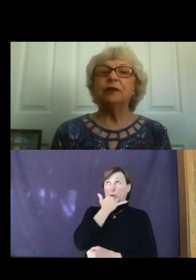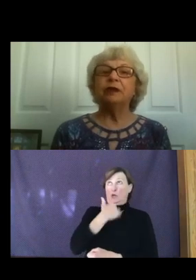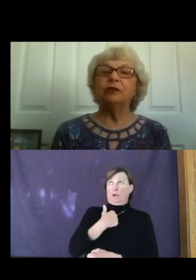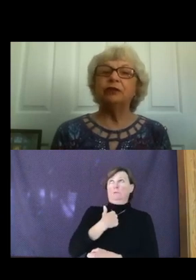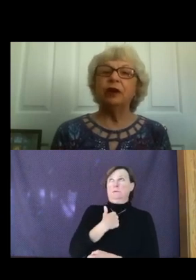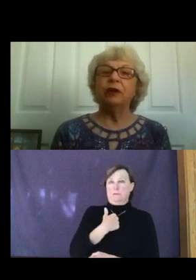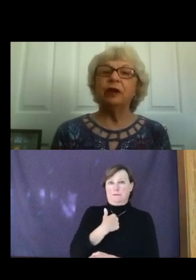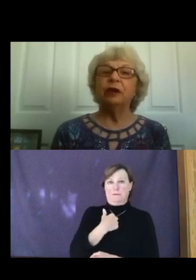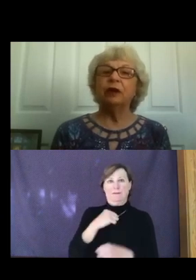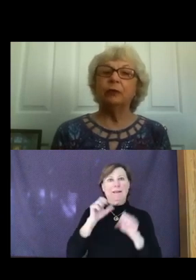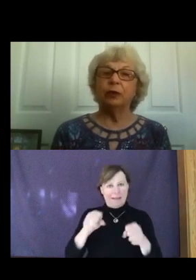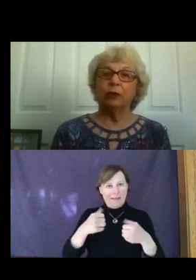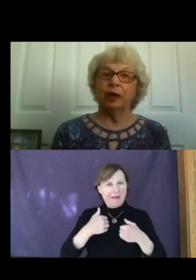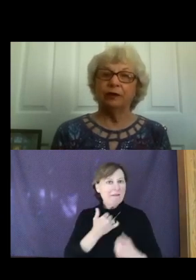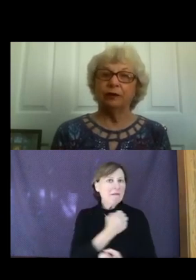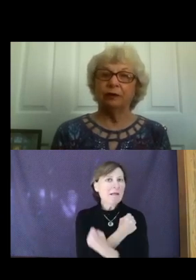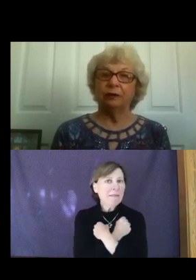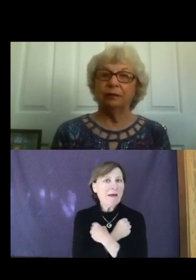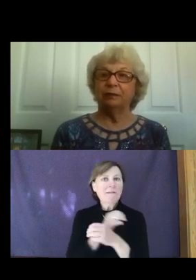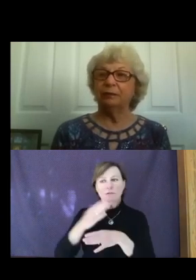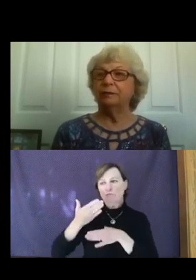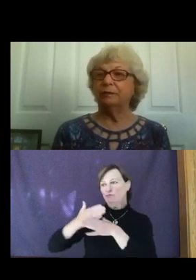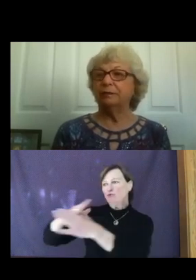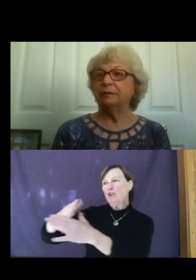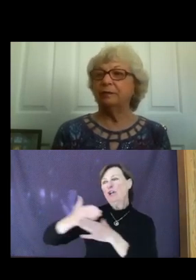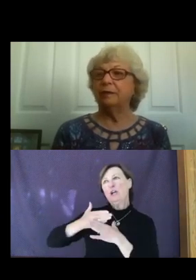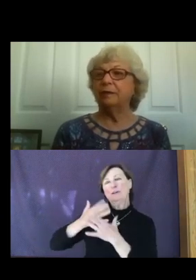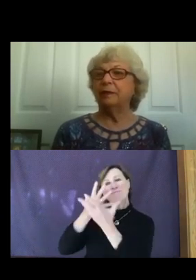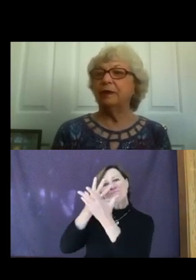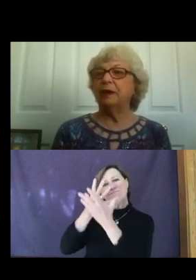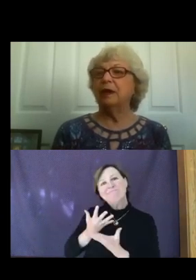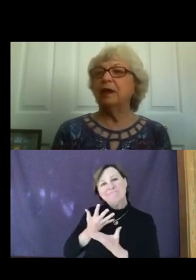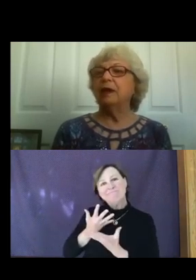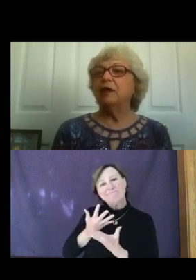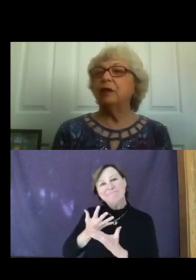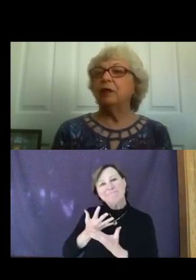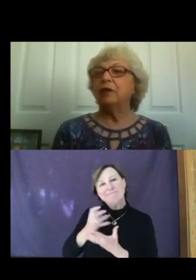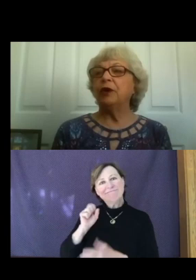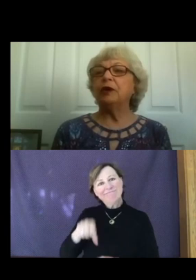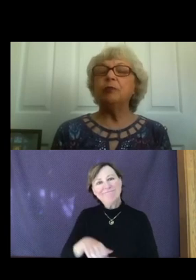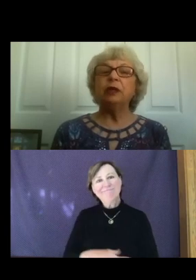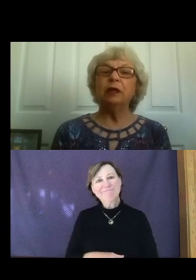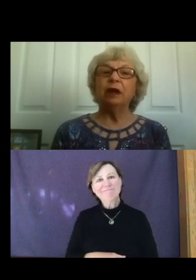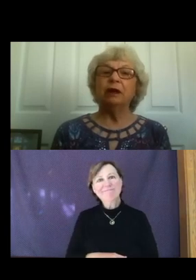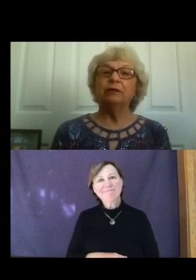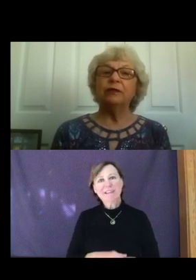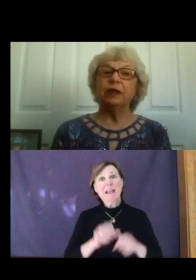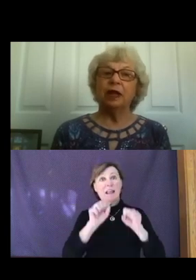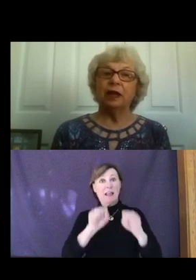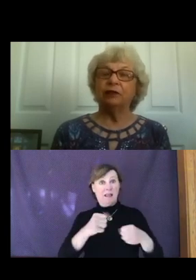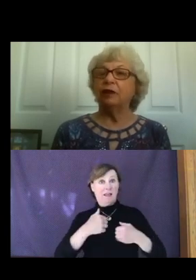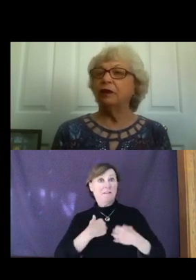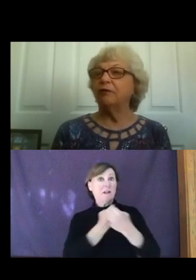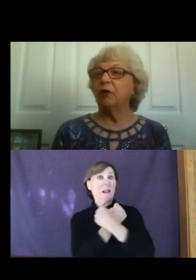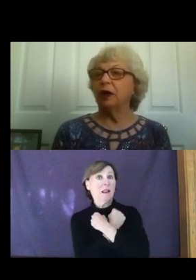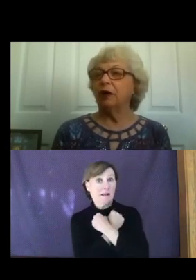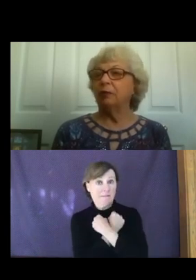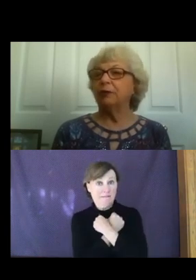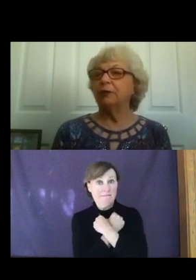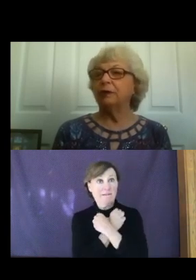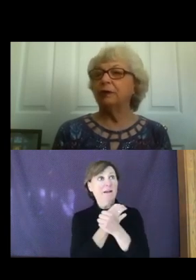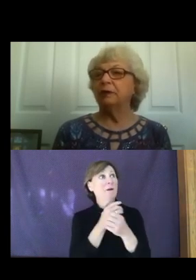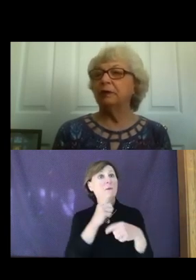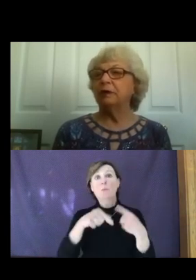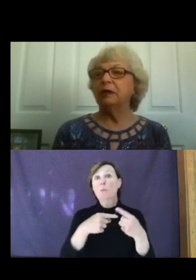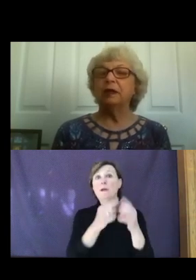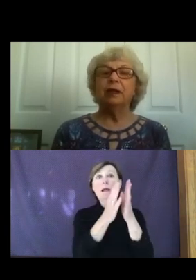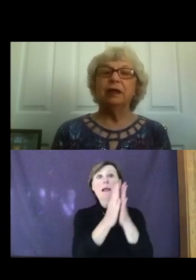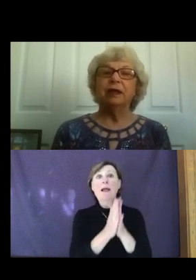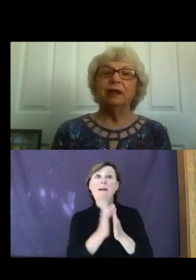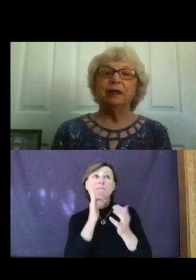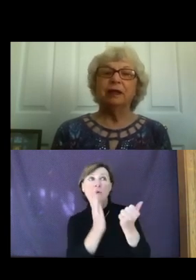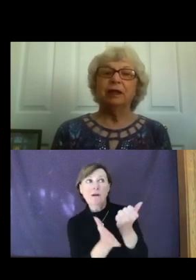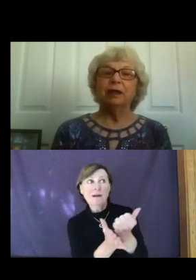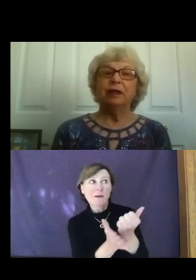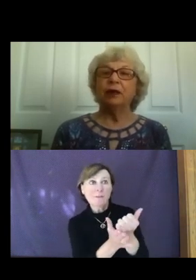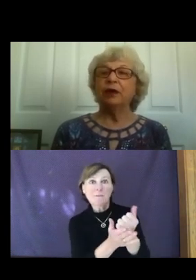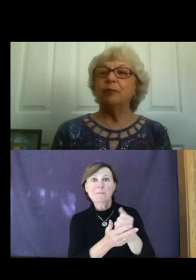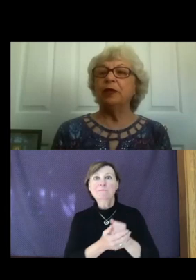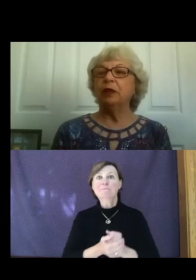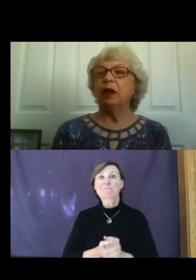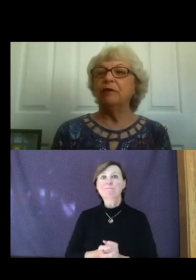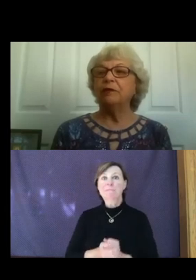sharing a regret. There can be love in asking for help. There can be love in